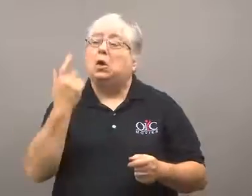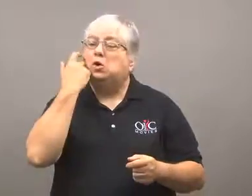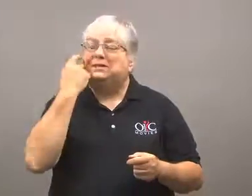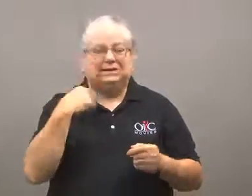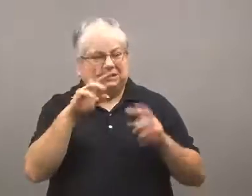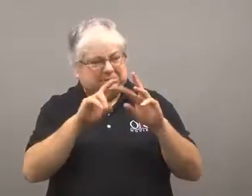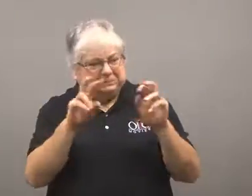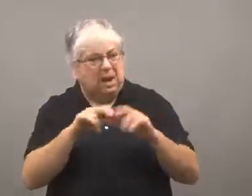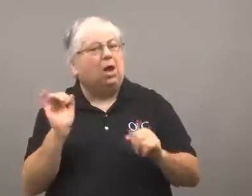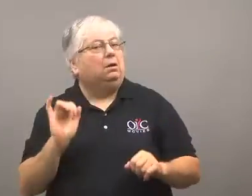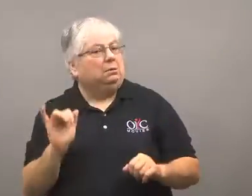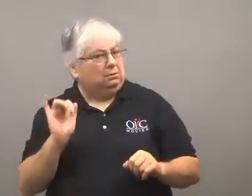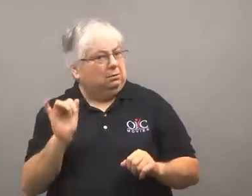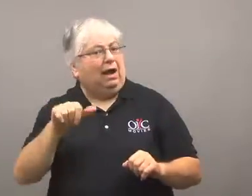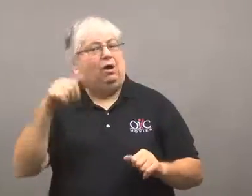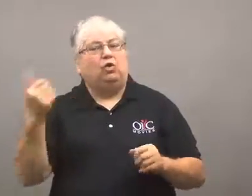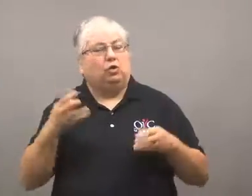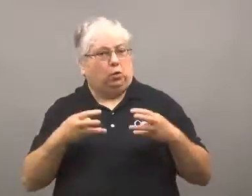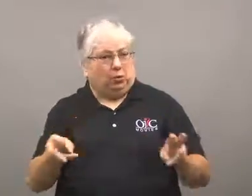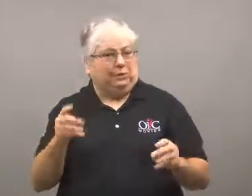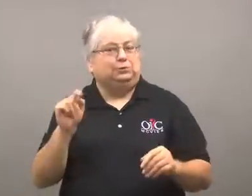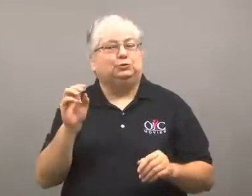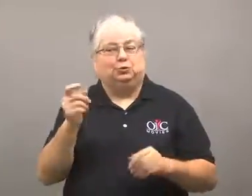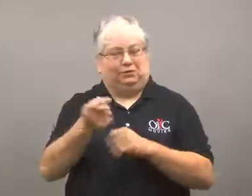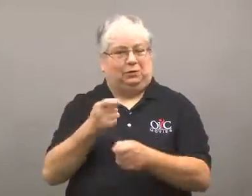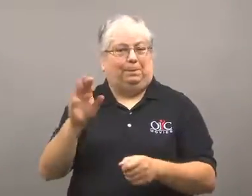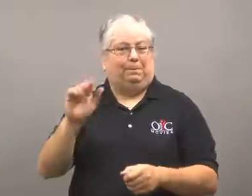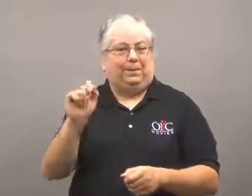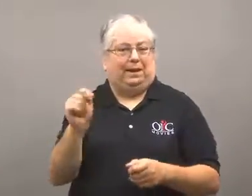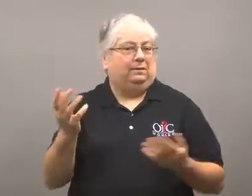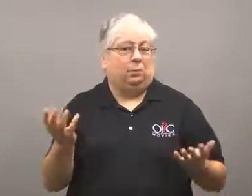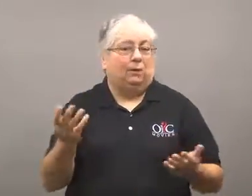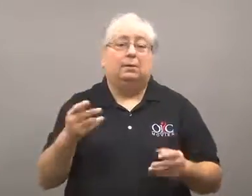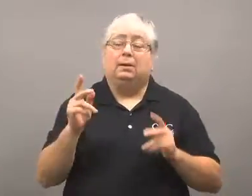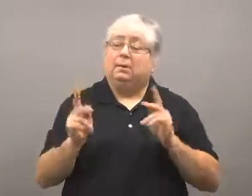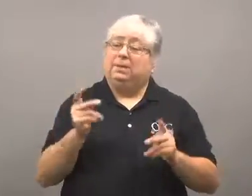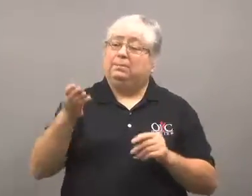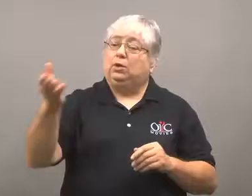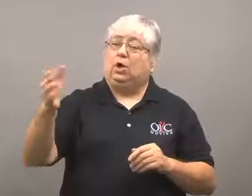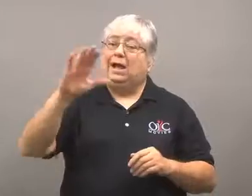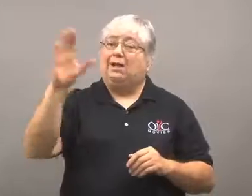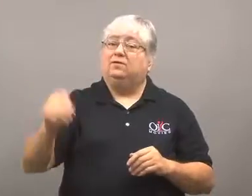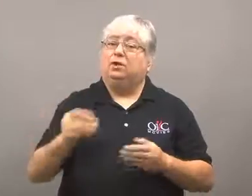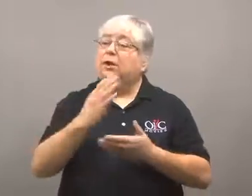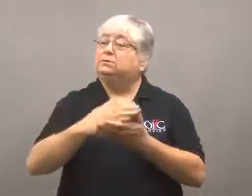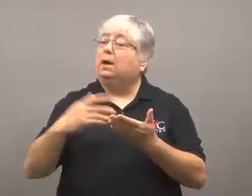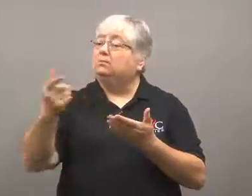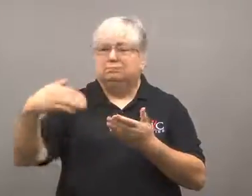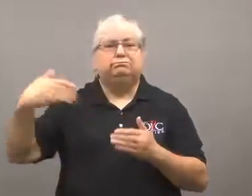I did some research, and there's another way bats transmit the virus.